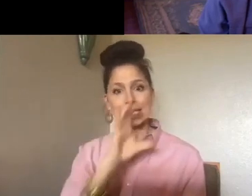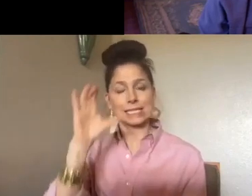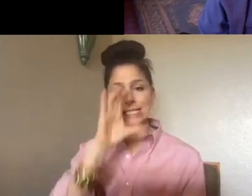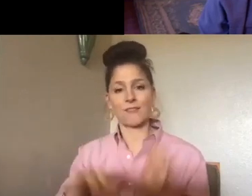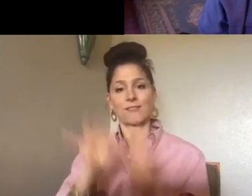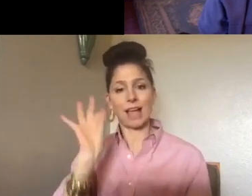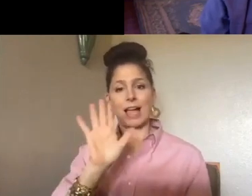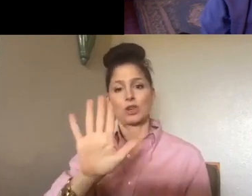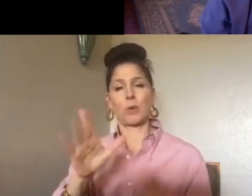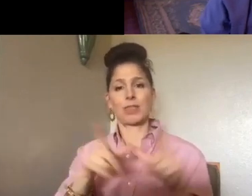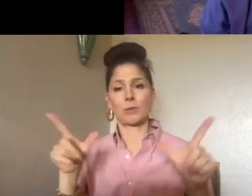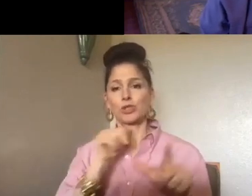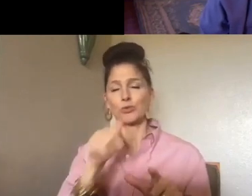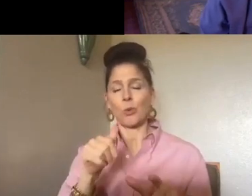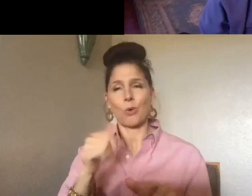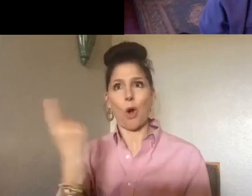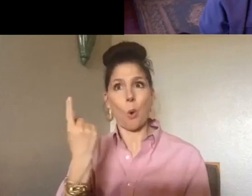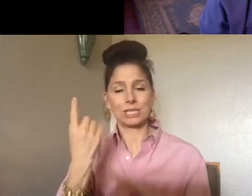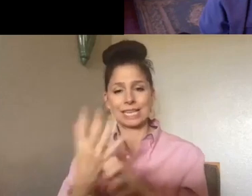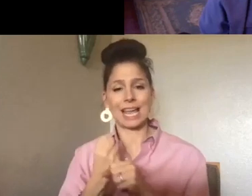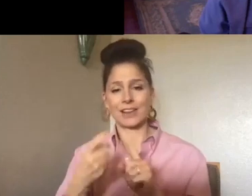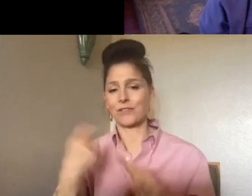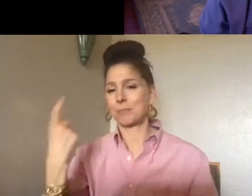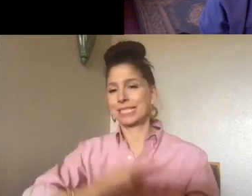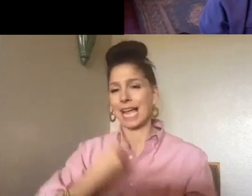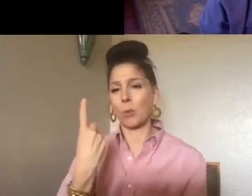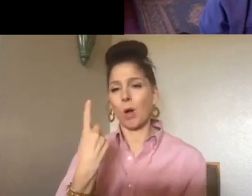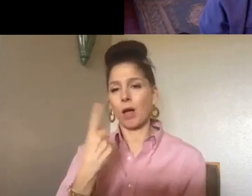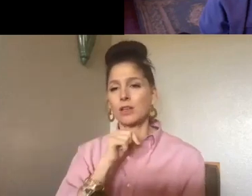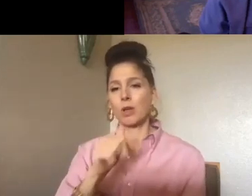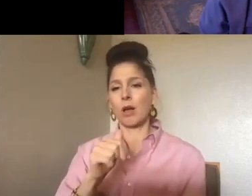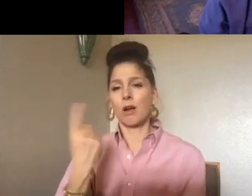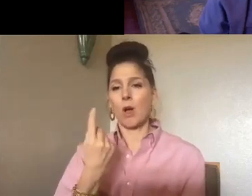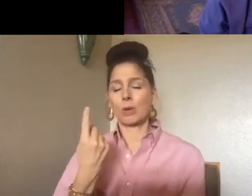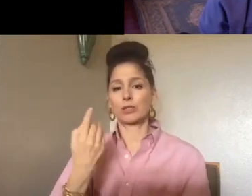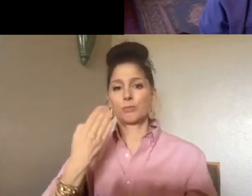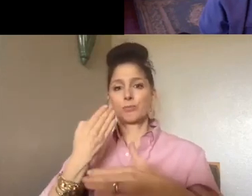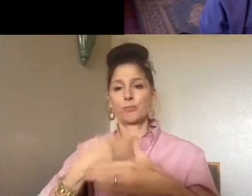you know, and you have to find your community.You don't always get your language from day one,